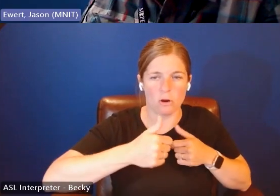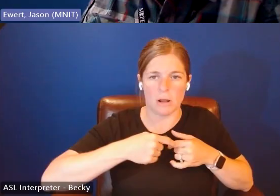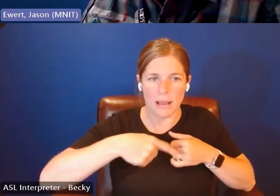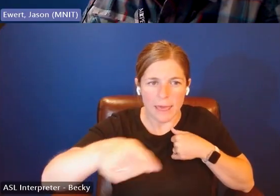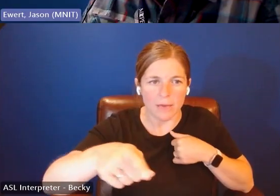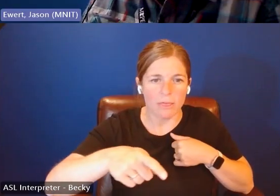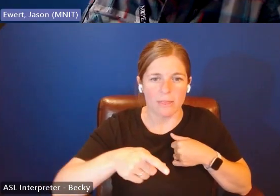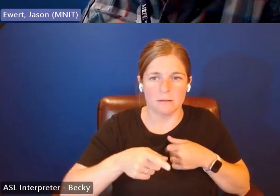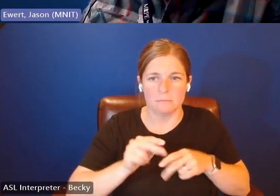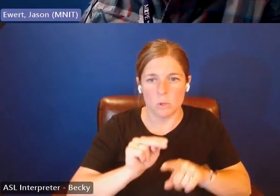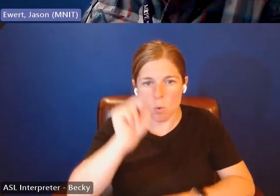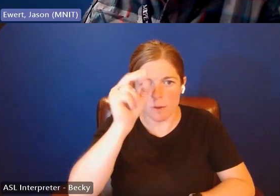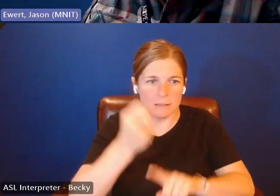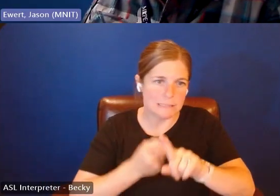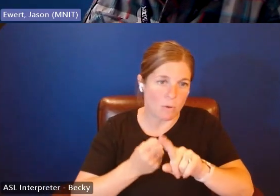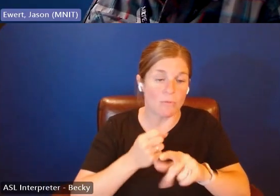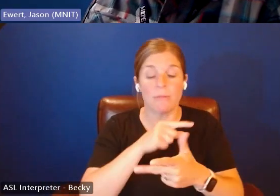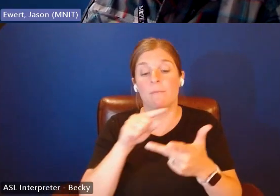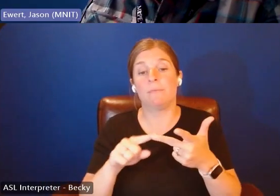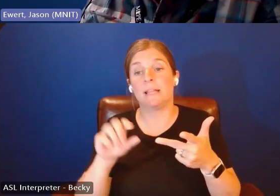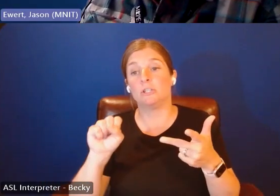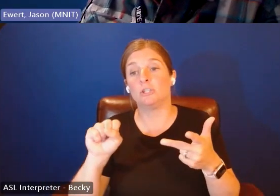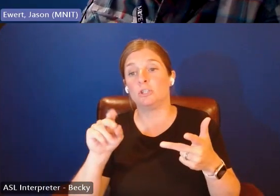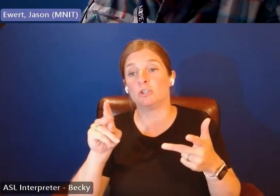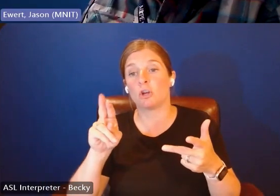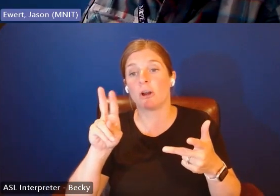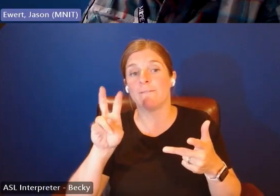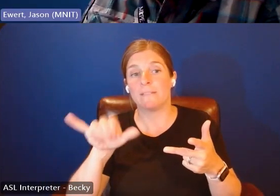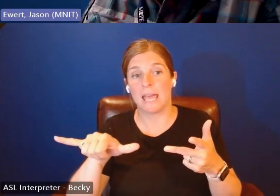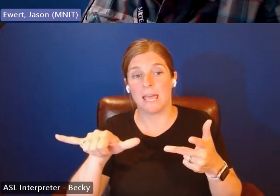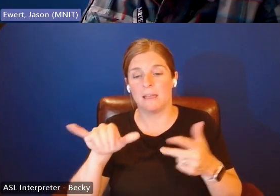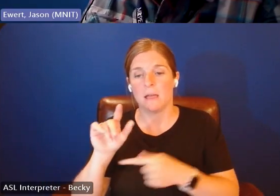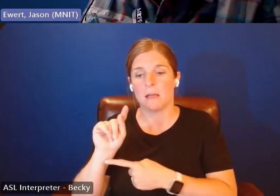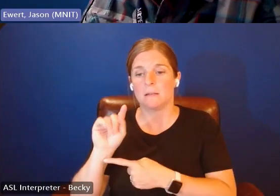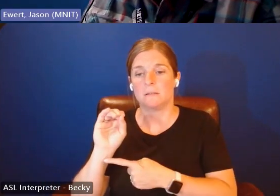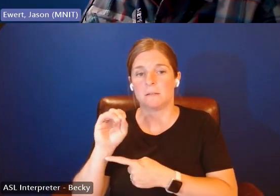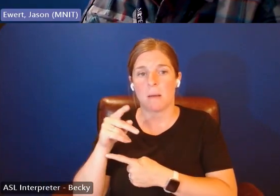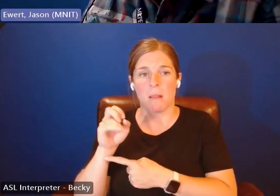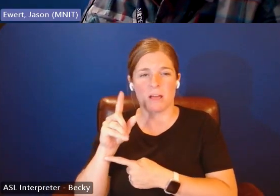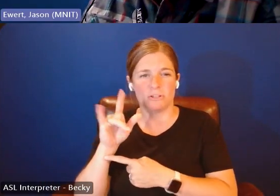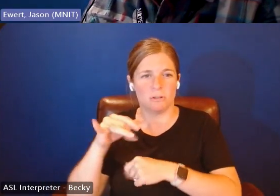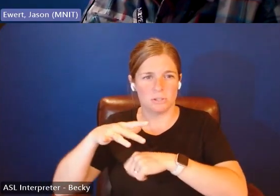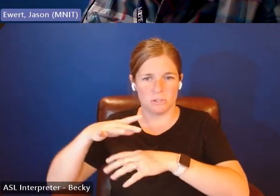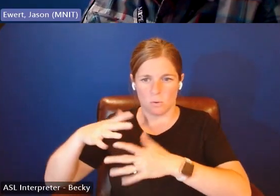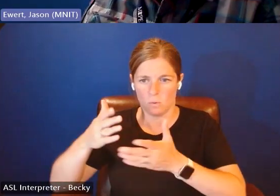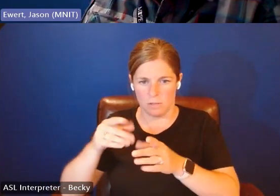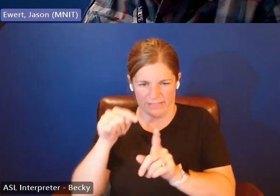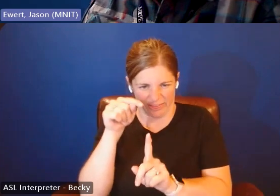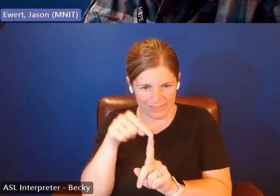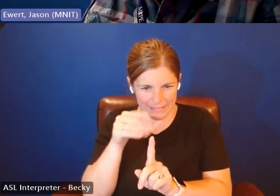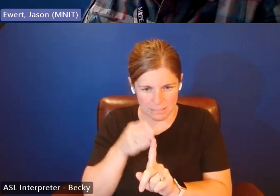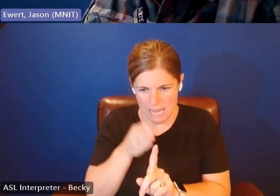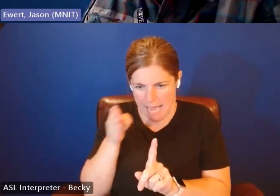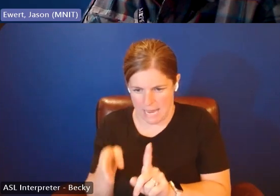And then also survey information, topological relationships. So what is next to what, the distance and direction